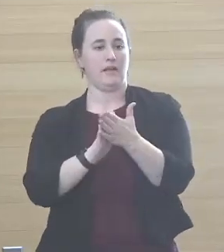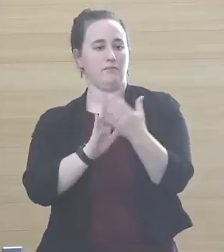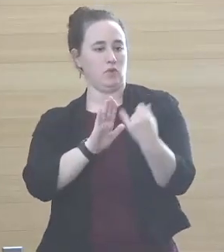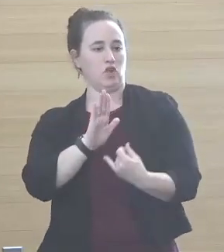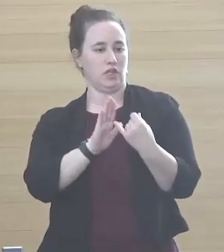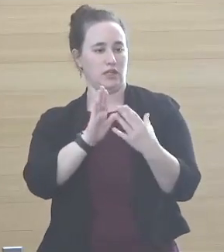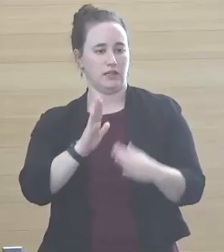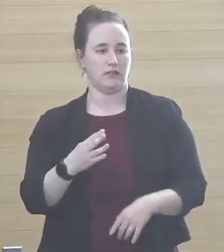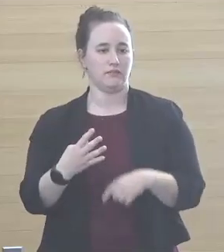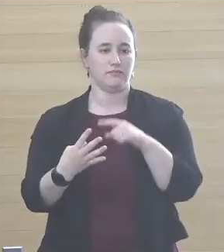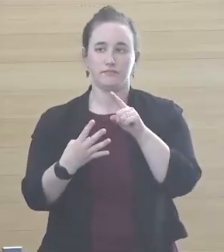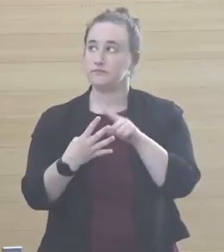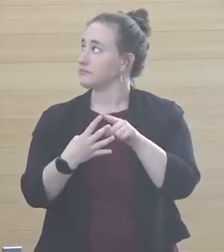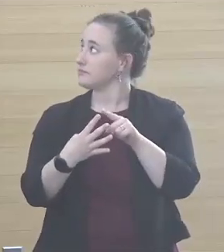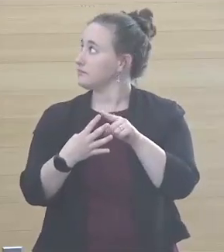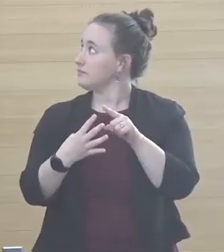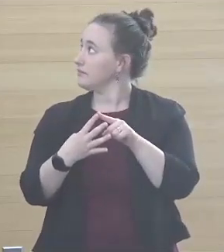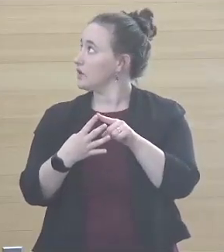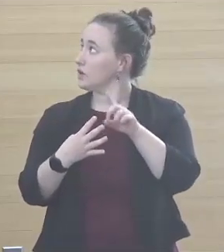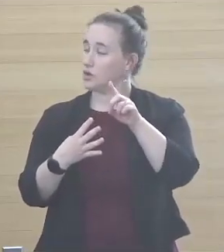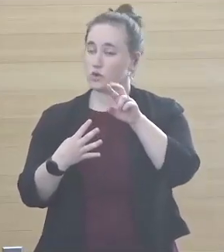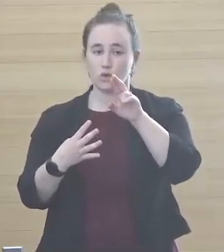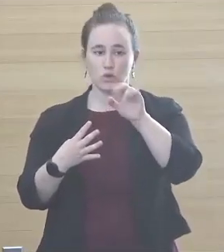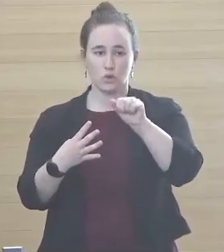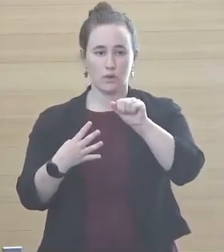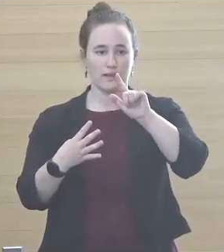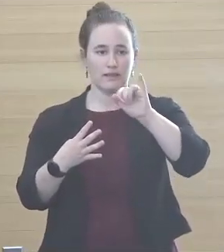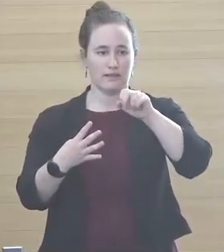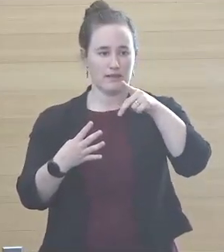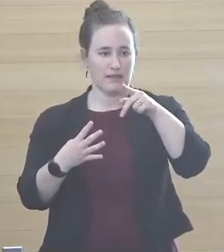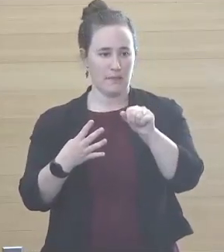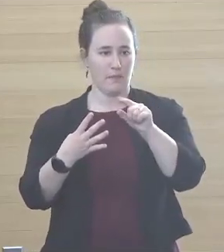Alice Wong, Frida Kahlo, or Frederick Douglas.